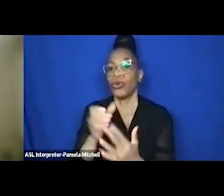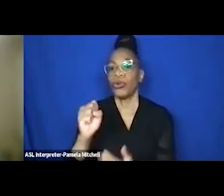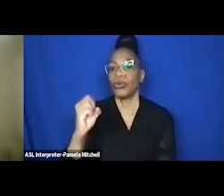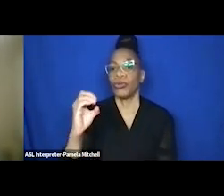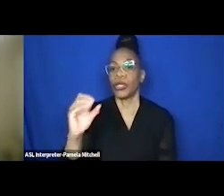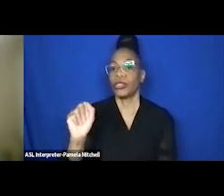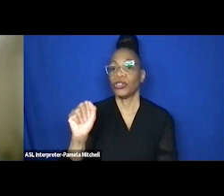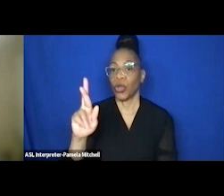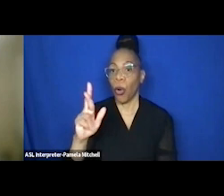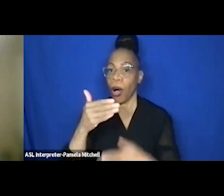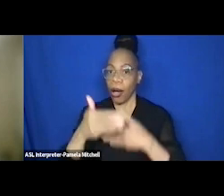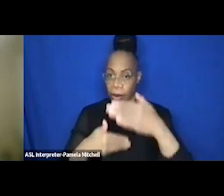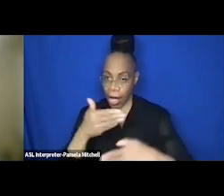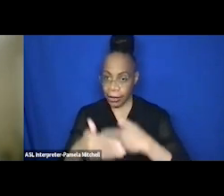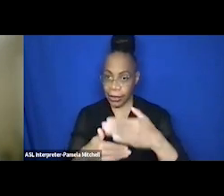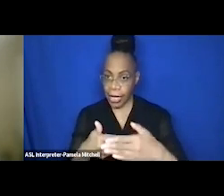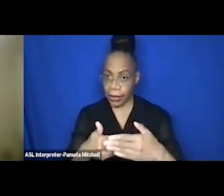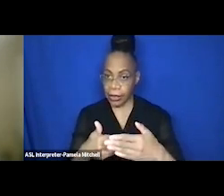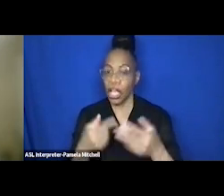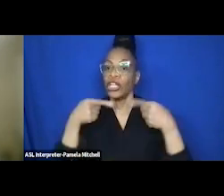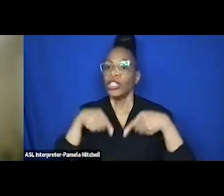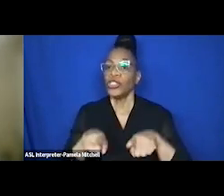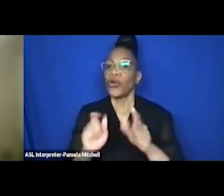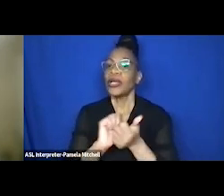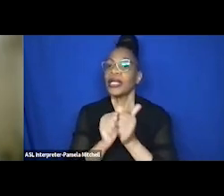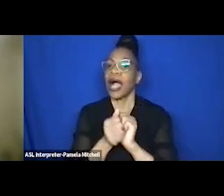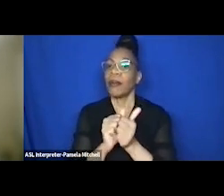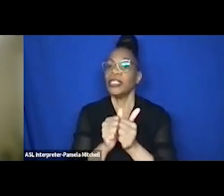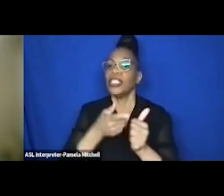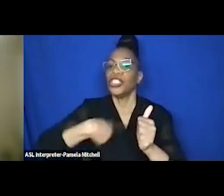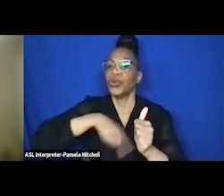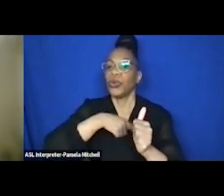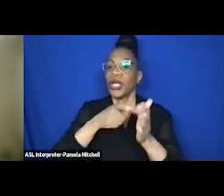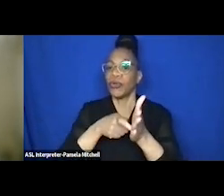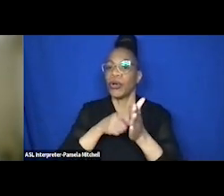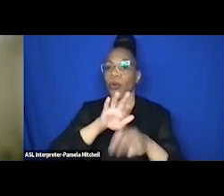So what that looked like during the competition is that we required all applicants,